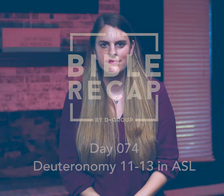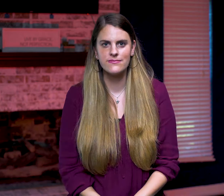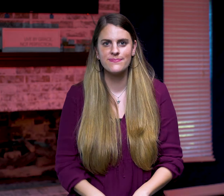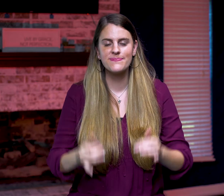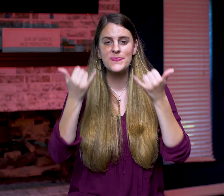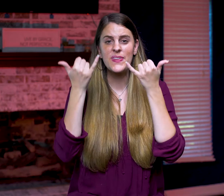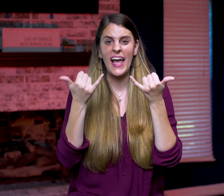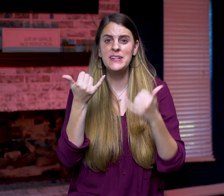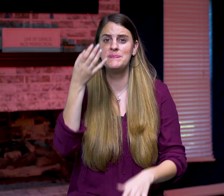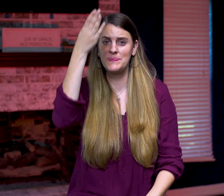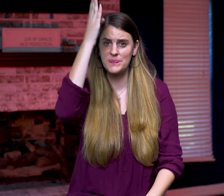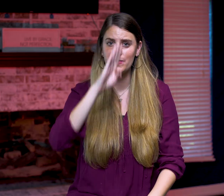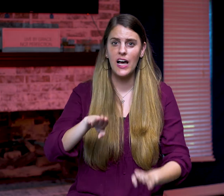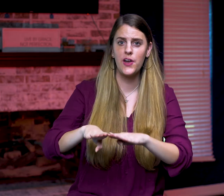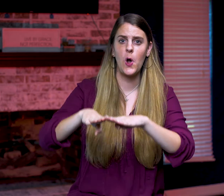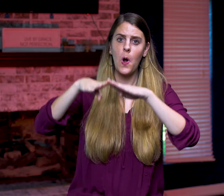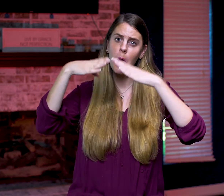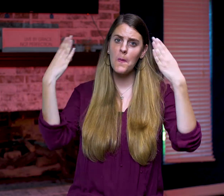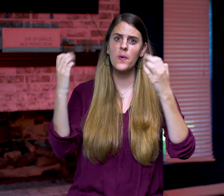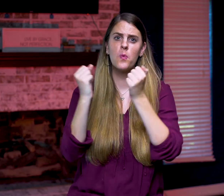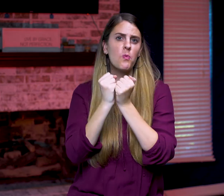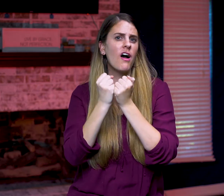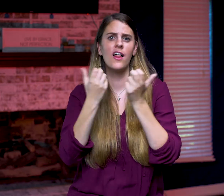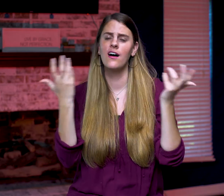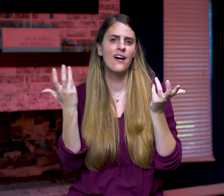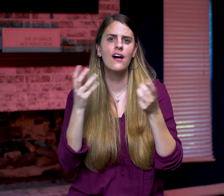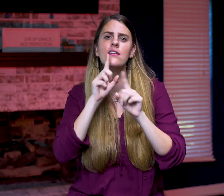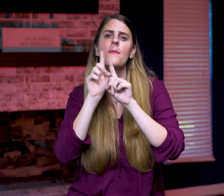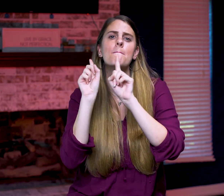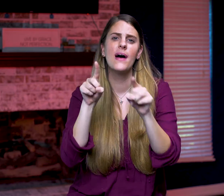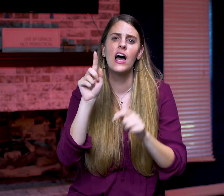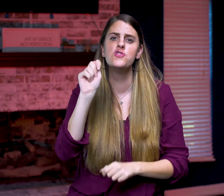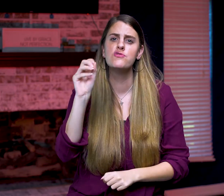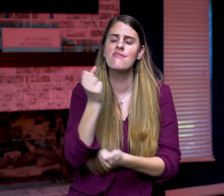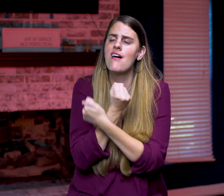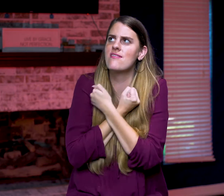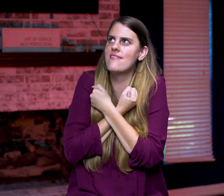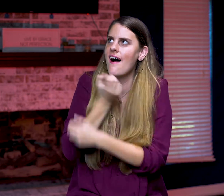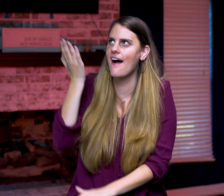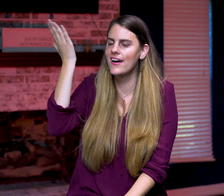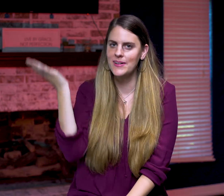Today God opens with a command to love Him.